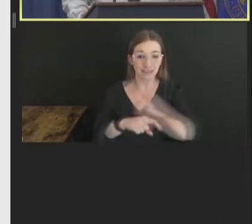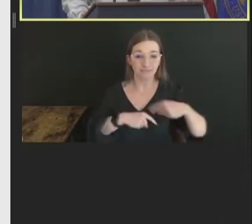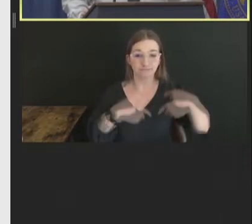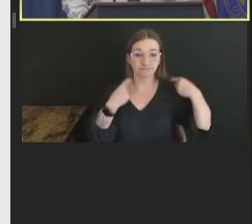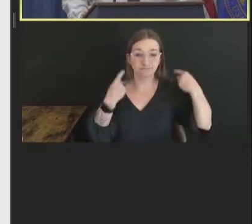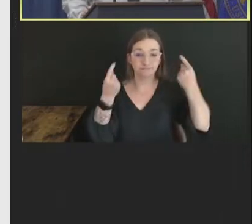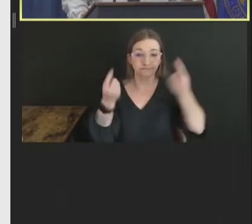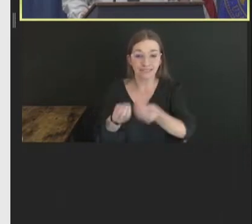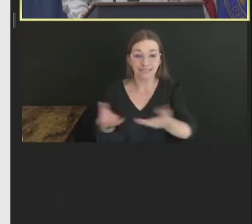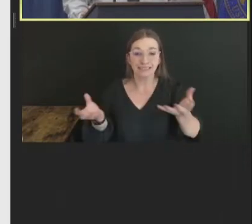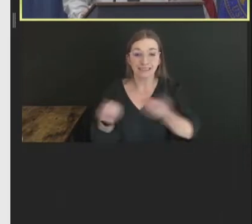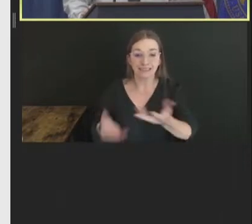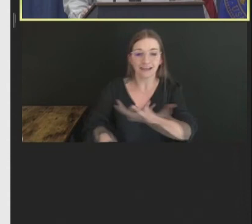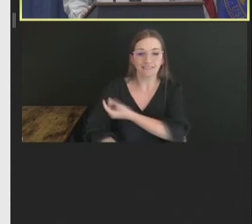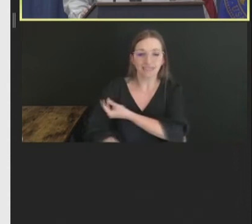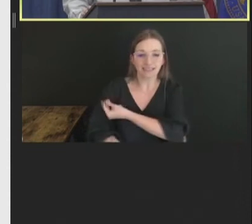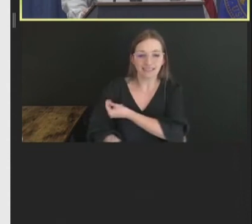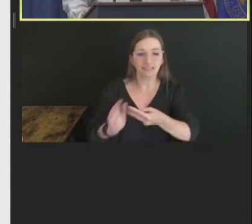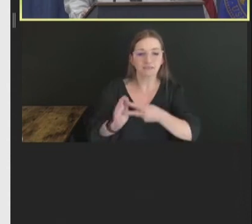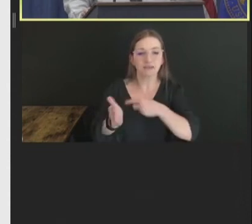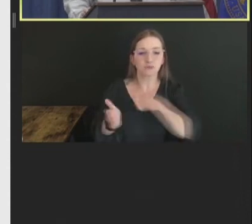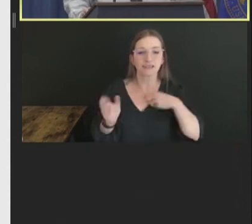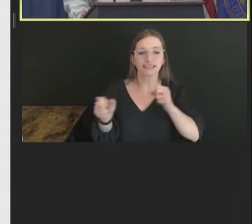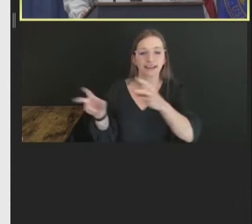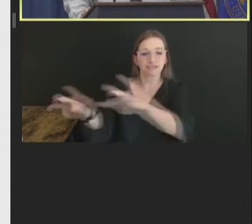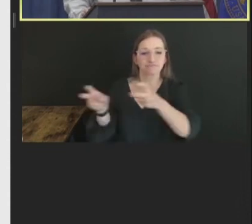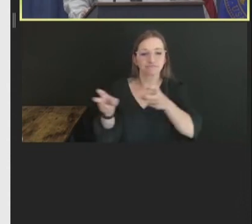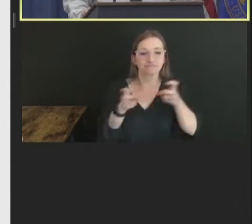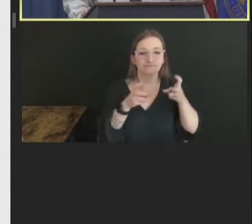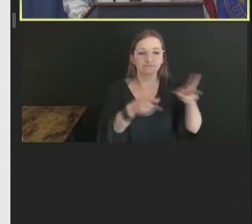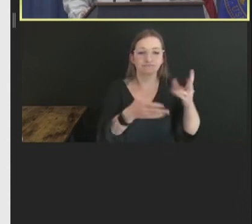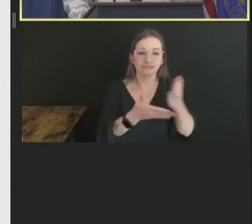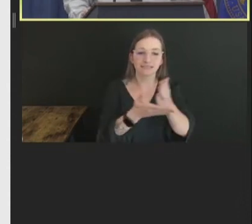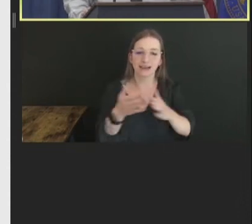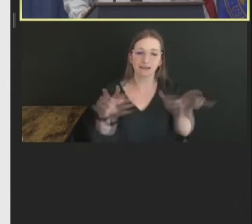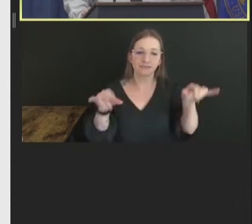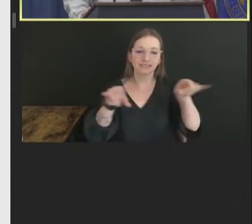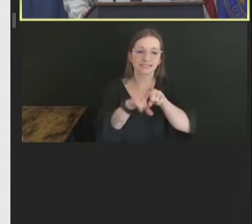And we should take some messages from that that could apply to our COVID-19 vaccination strategy.